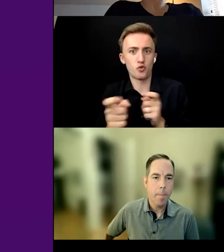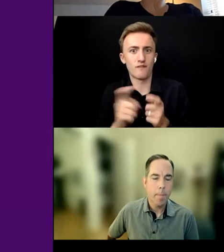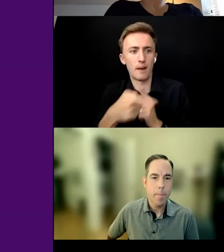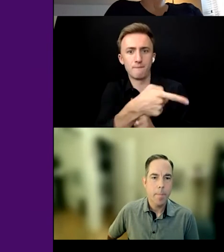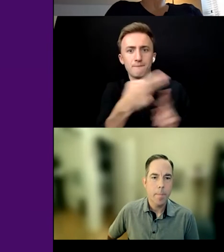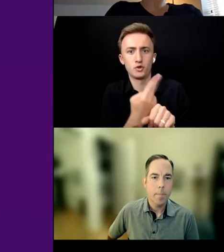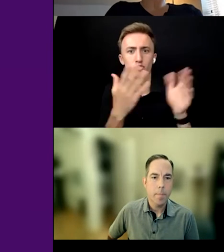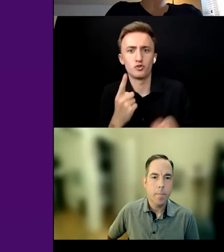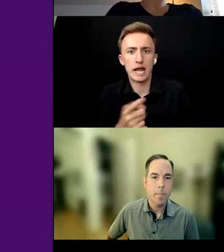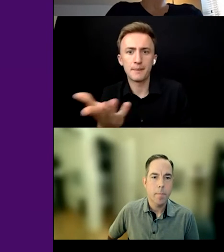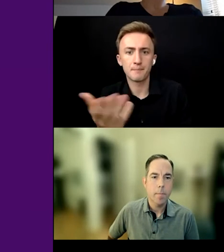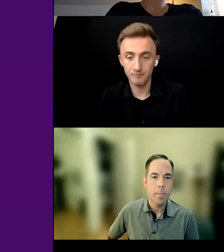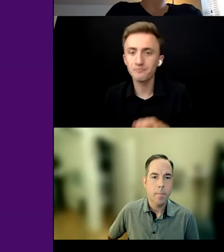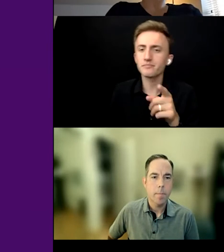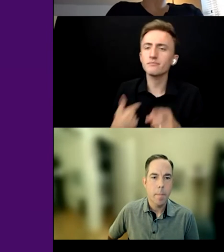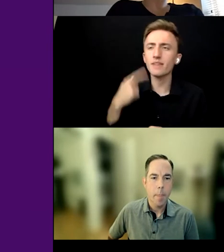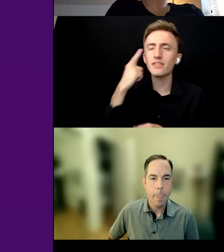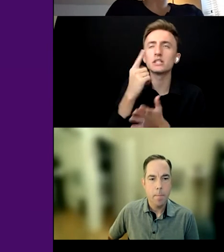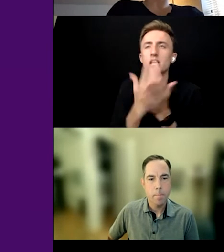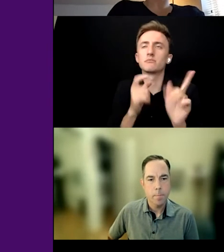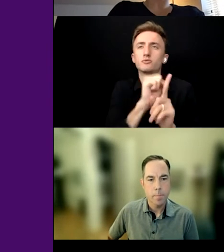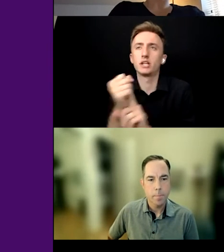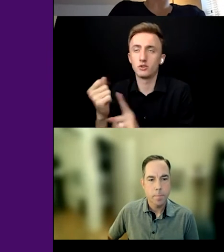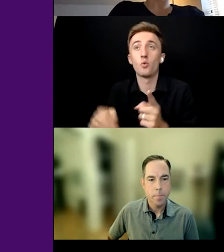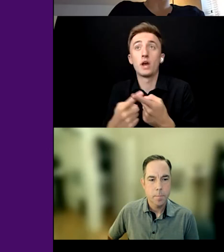Leonie: There are different use cases paired when I suggested using it for the navigation I was